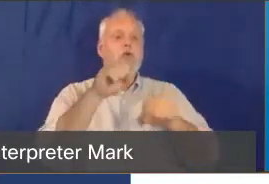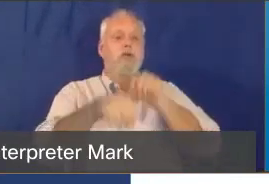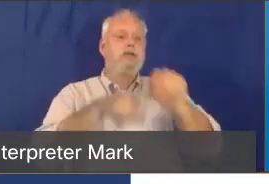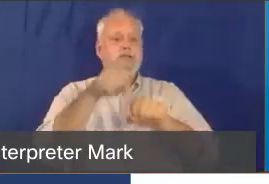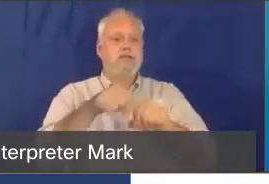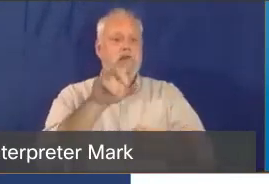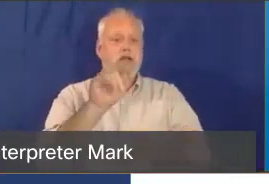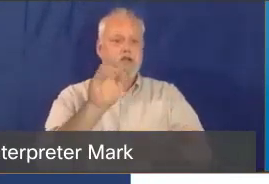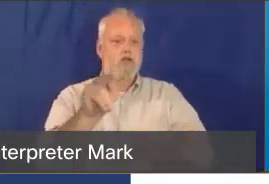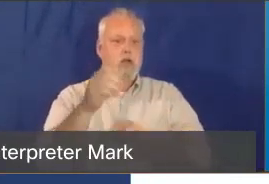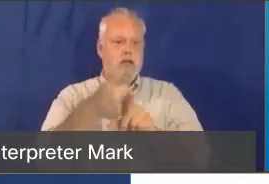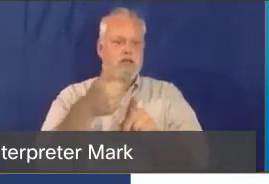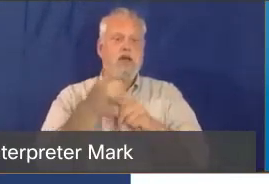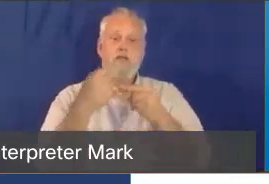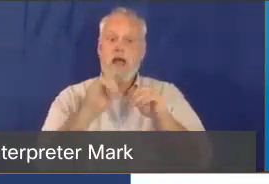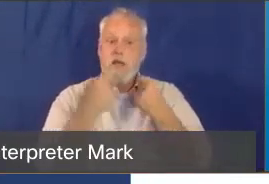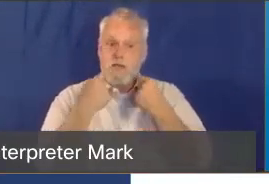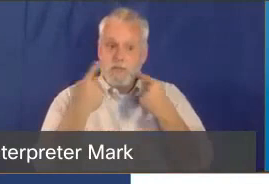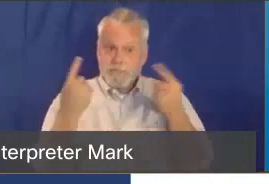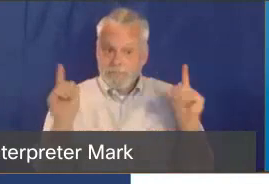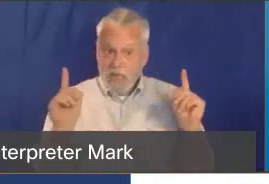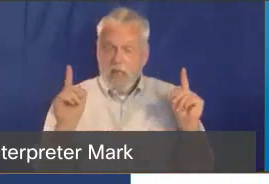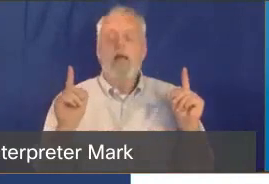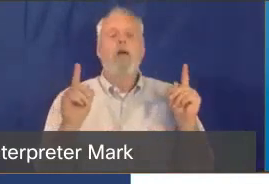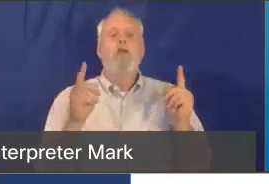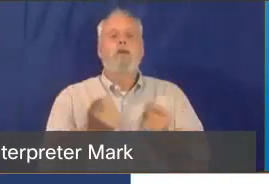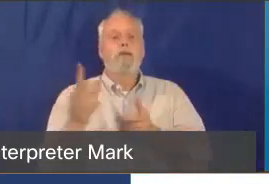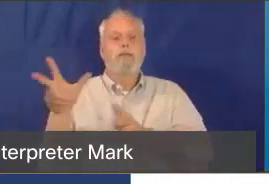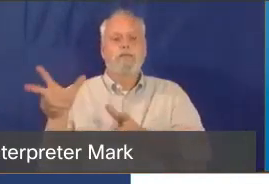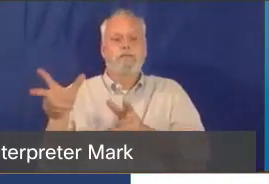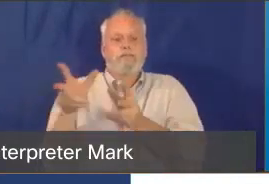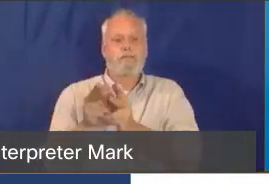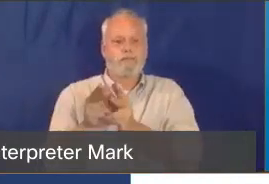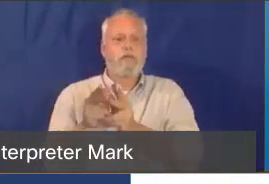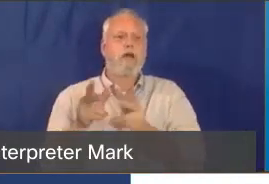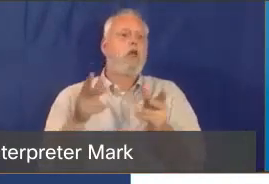We achieve it by taking a lane so we're repurposing that parking lane. That's on the capital mall side.